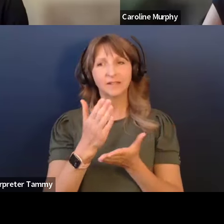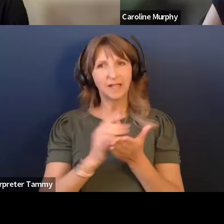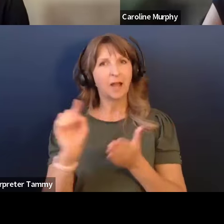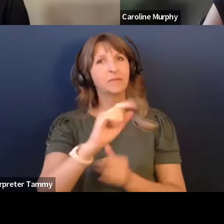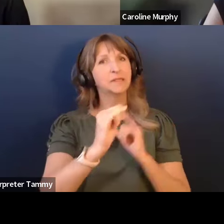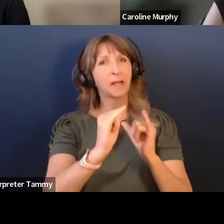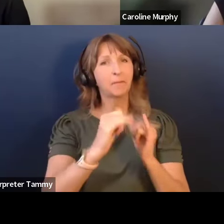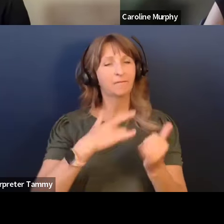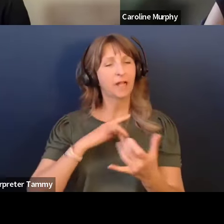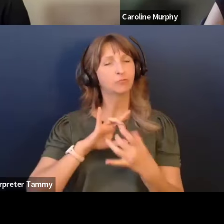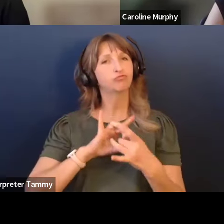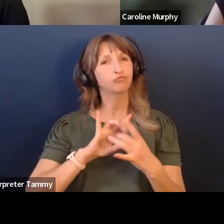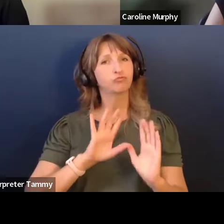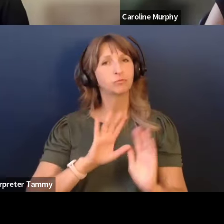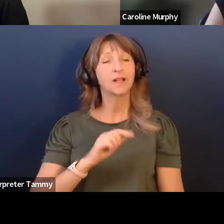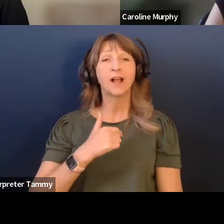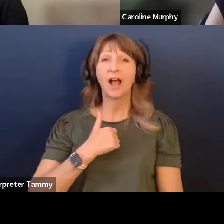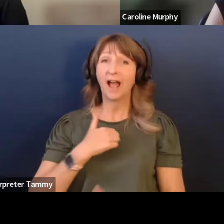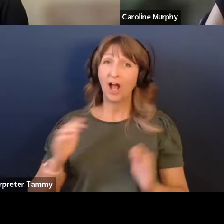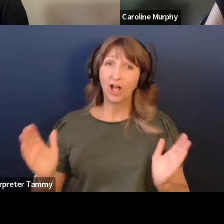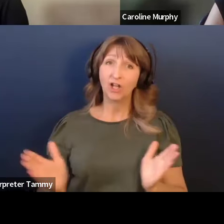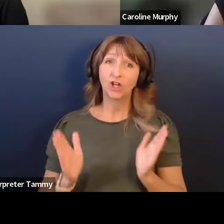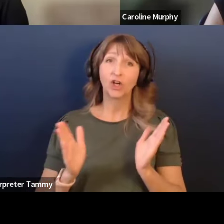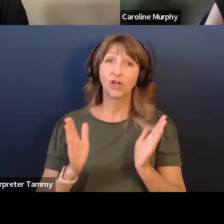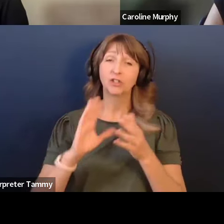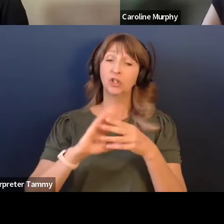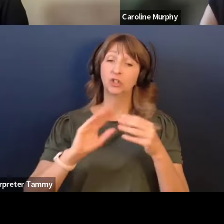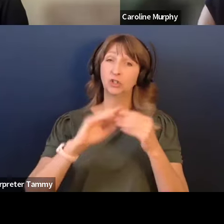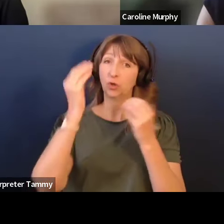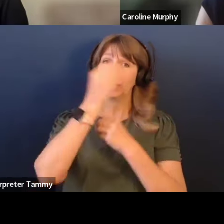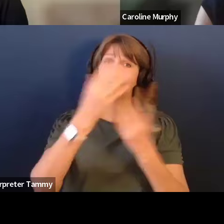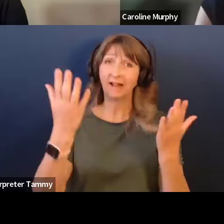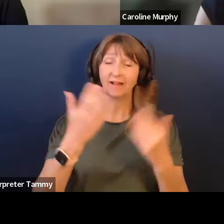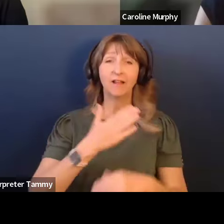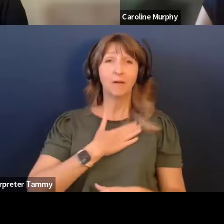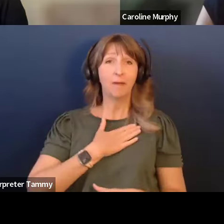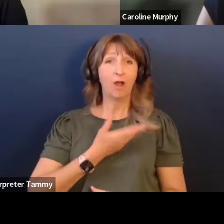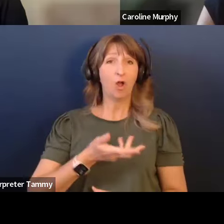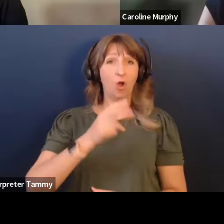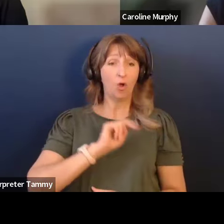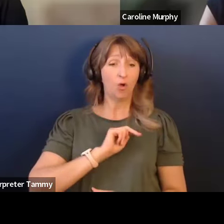and I really encourage story telling and sharing personal identity when you're presenting your work